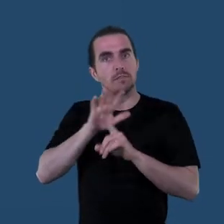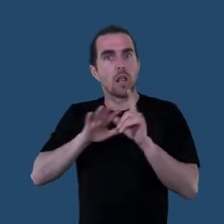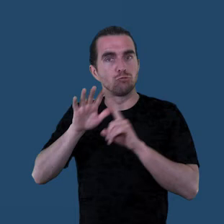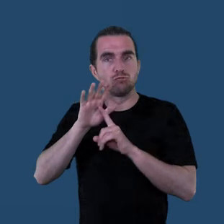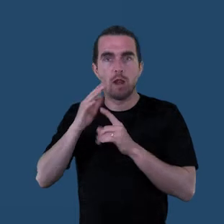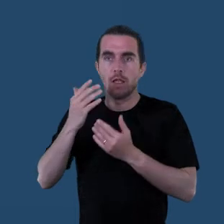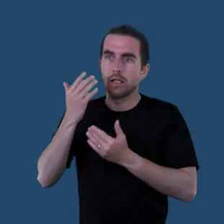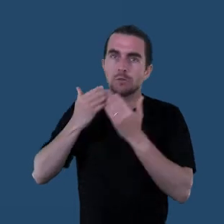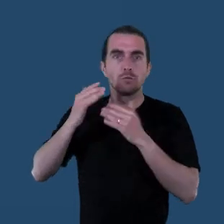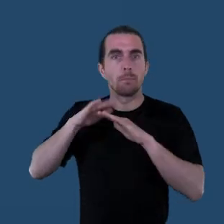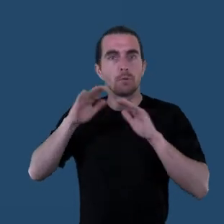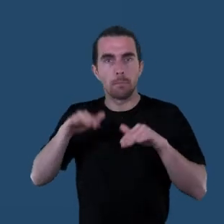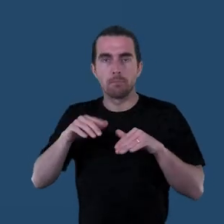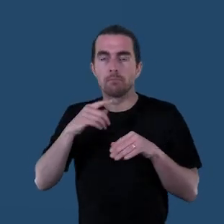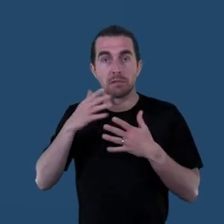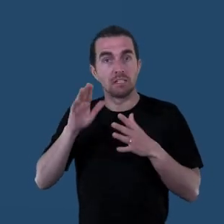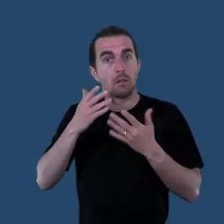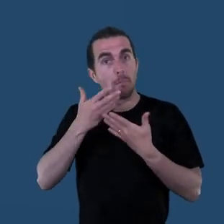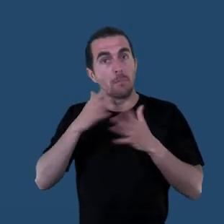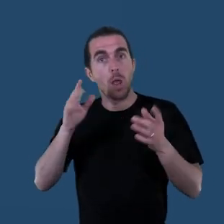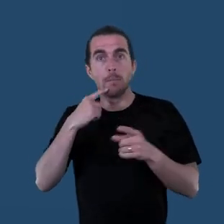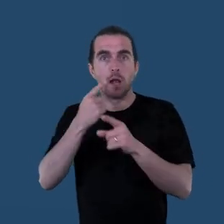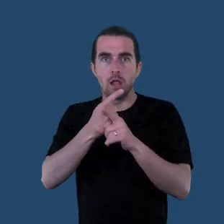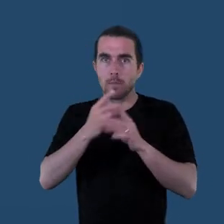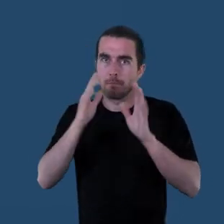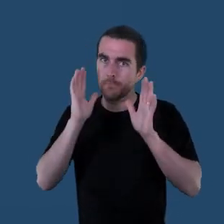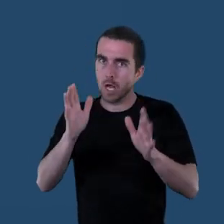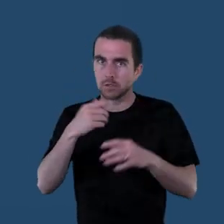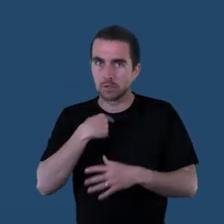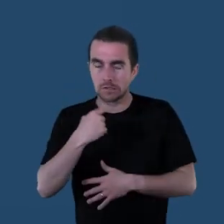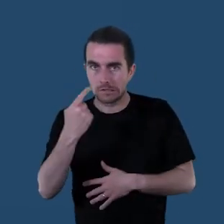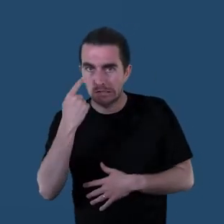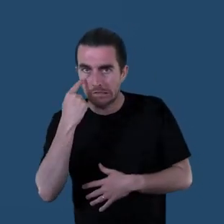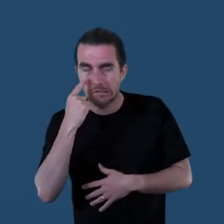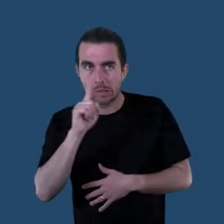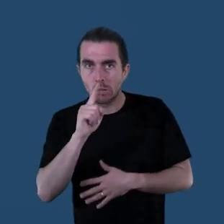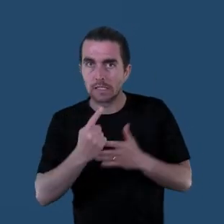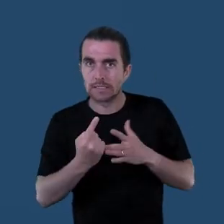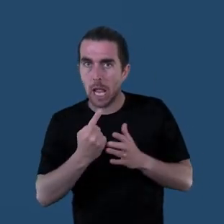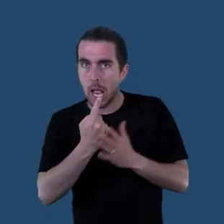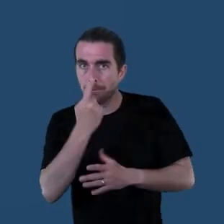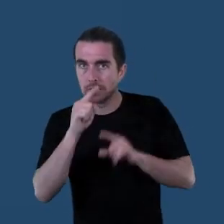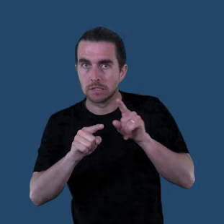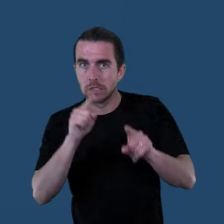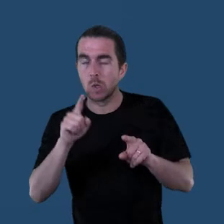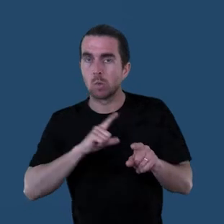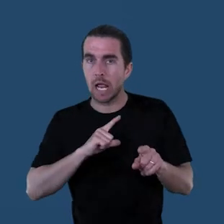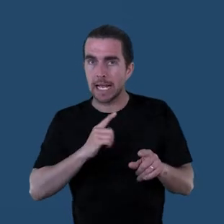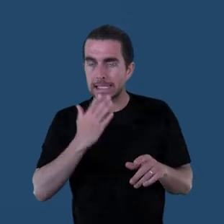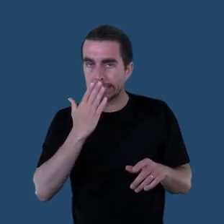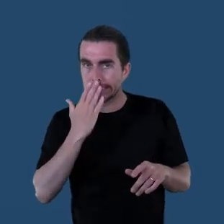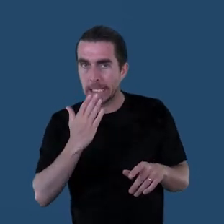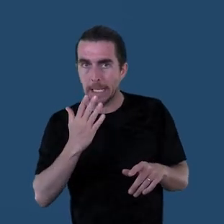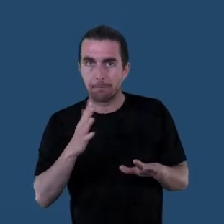at the end of the 19th century made a comment, a public comment saying, "We need to keep an eye on what's going on," because there seemed to be